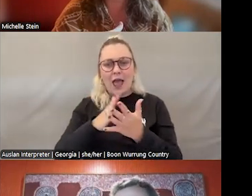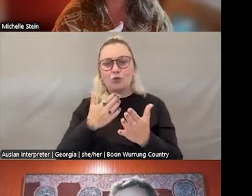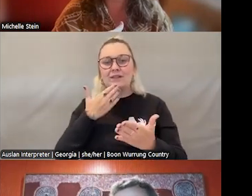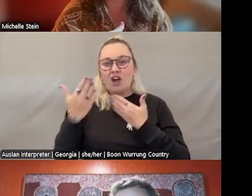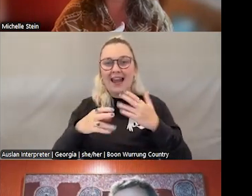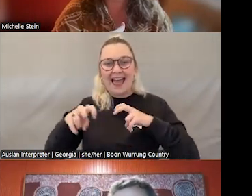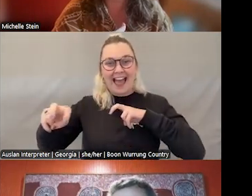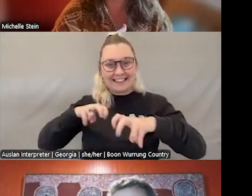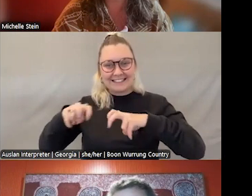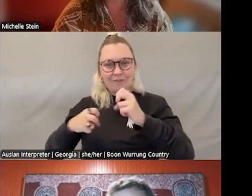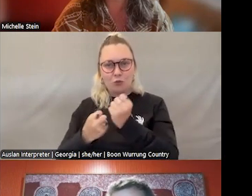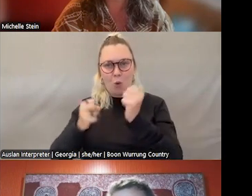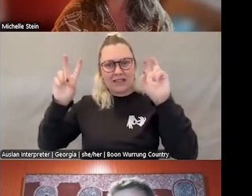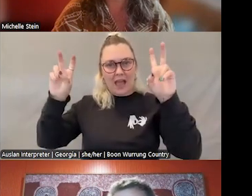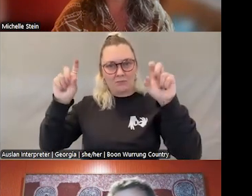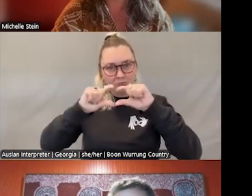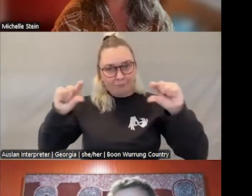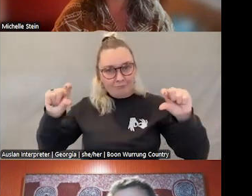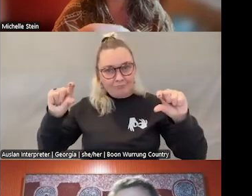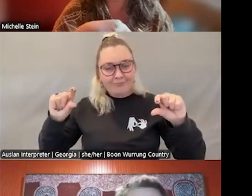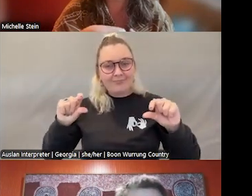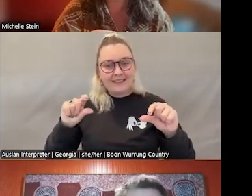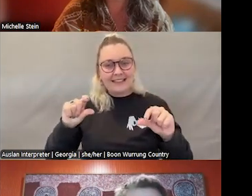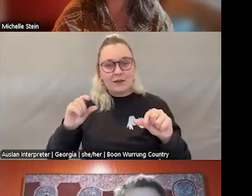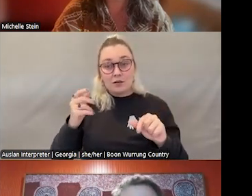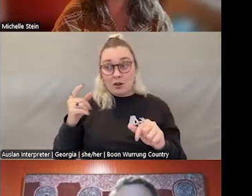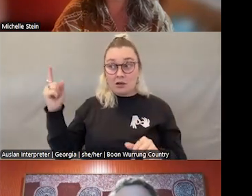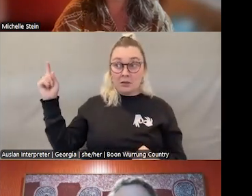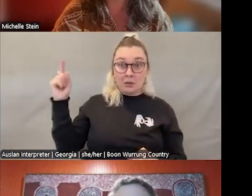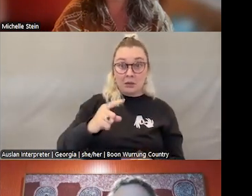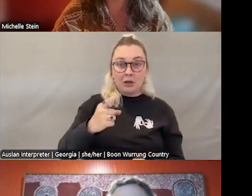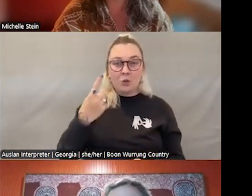support! Does that include somebody that has come to see just once argument what